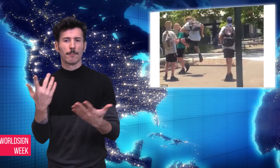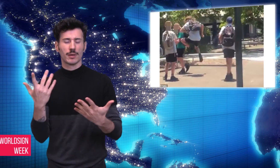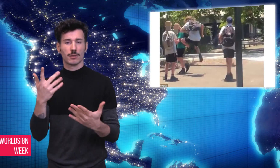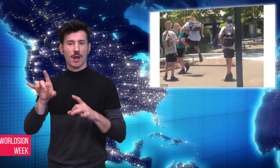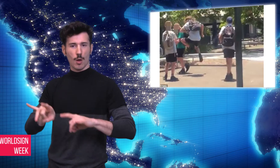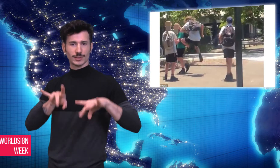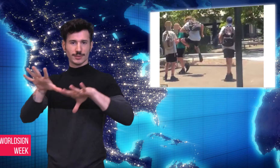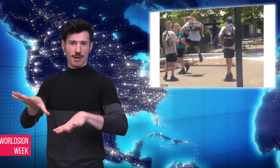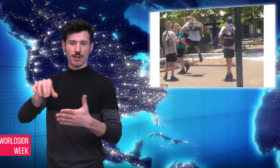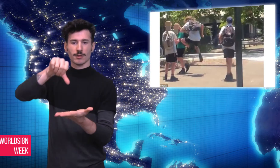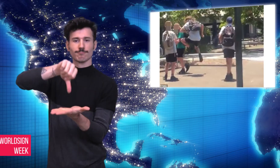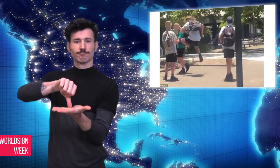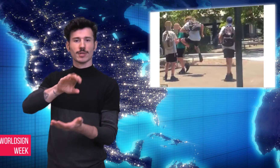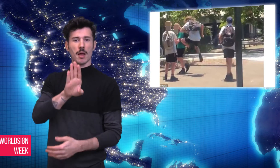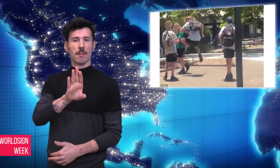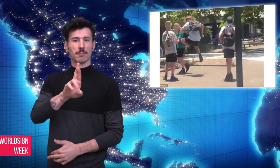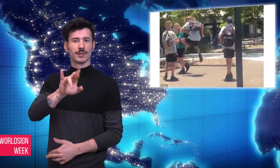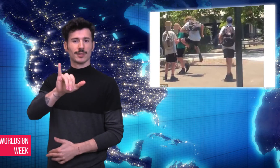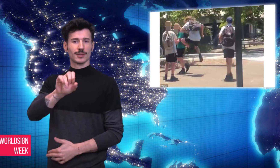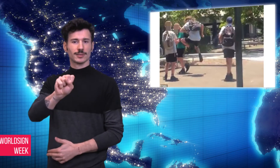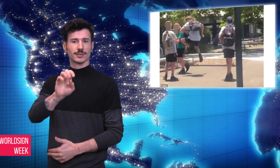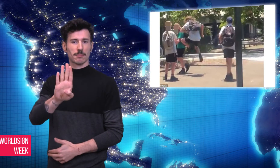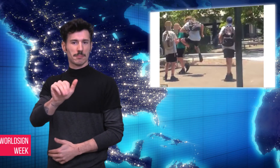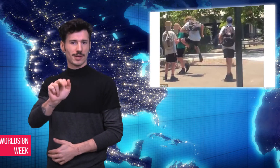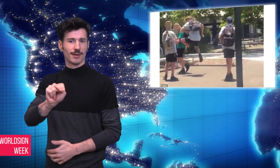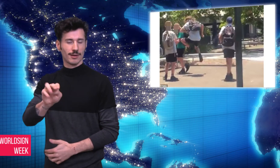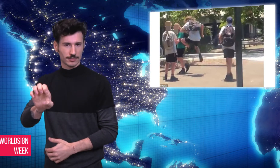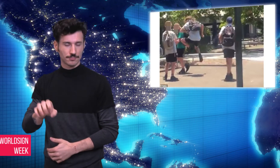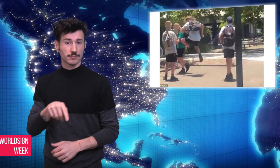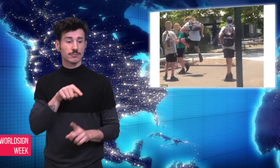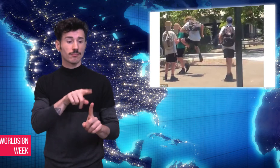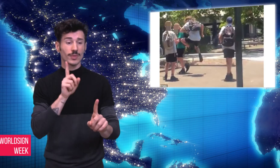school in Brisbane, Australia.